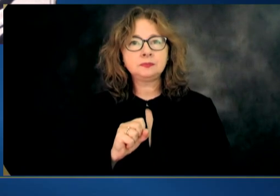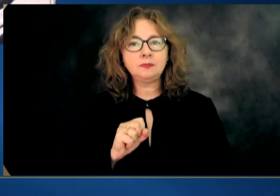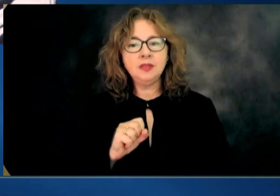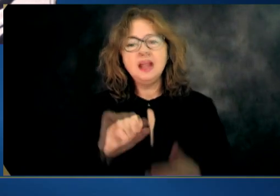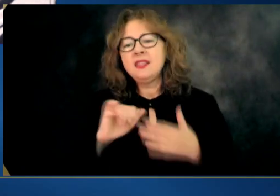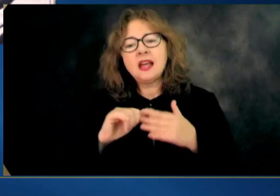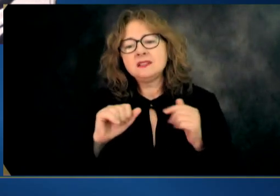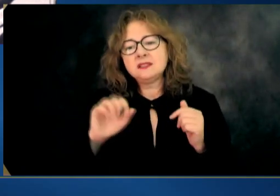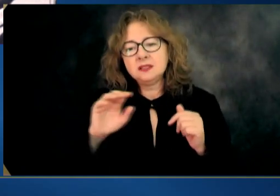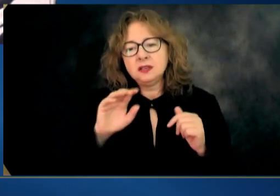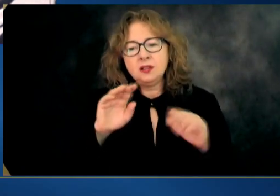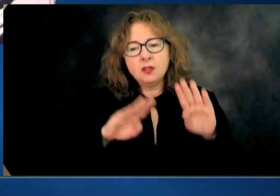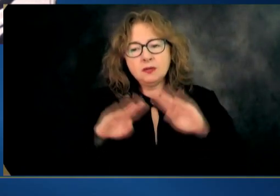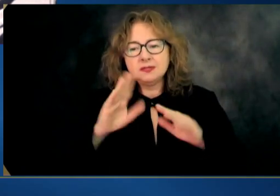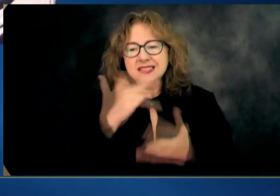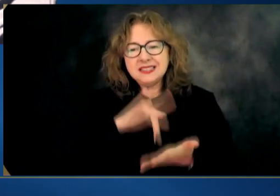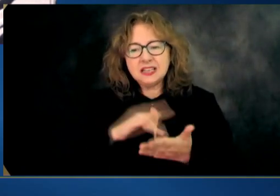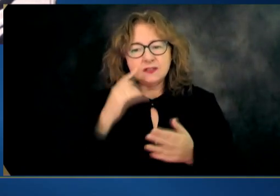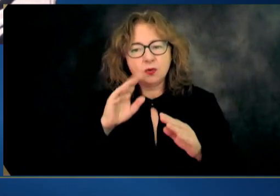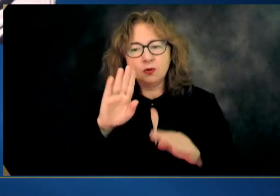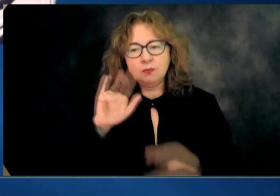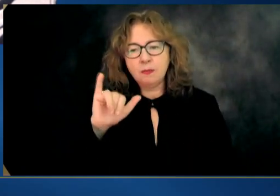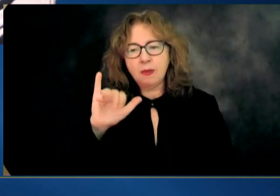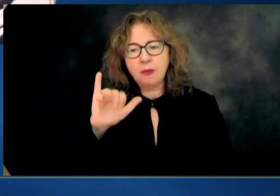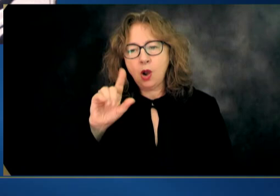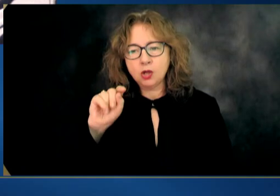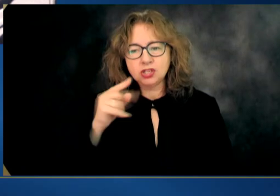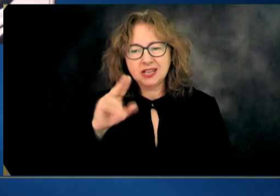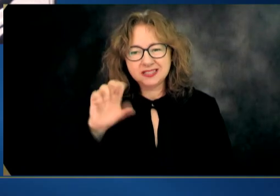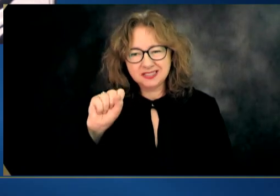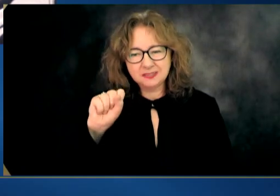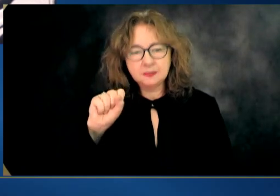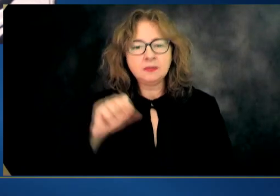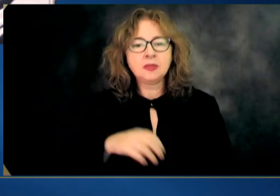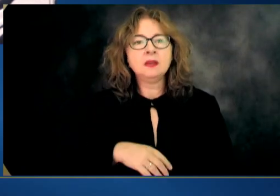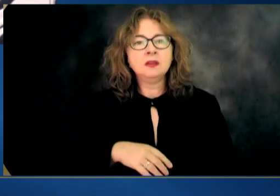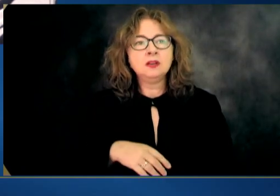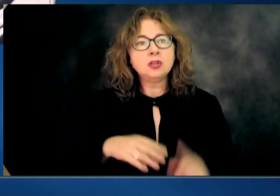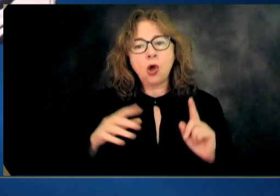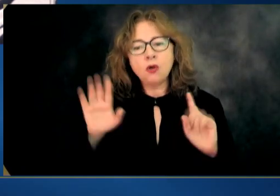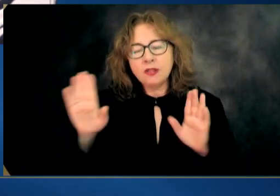Center for Biologics. Dr. Donna White-Stewart is in drugs. So, they're different centers. And